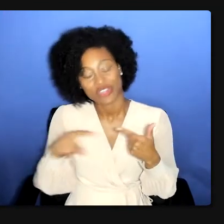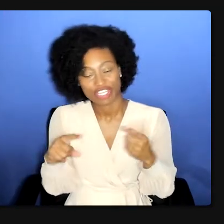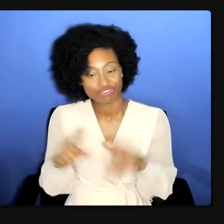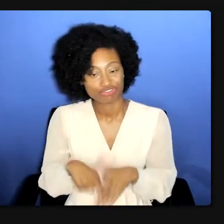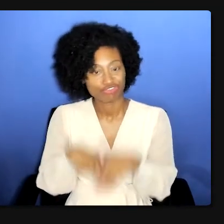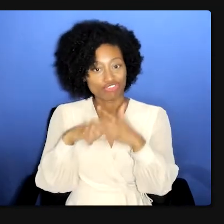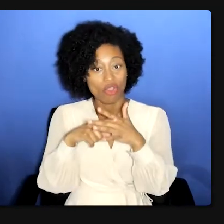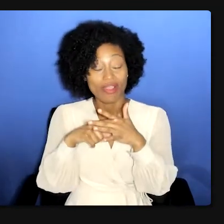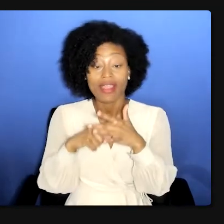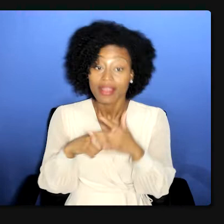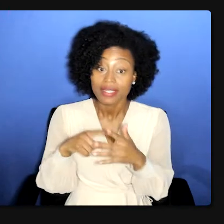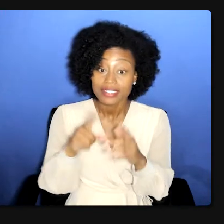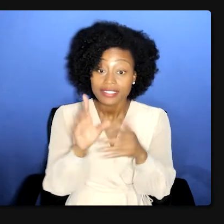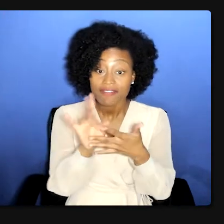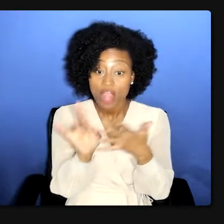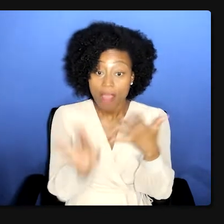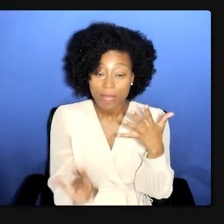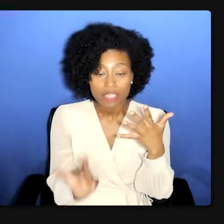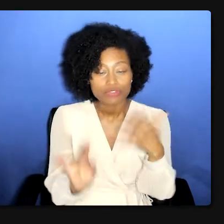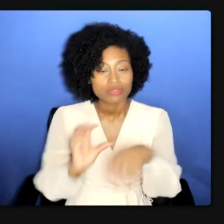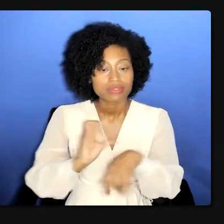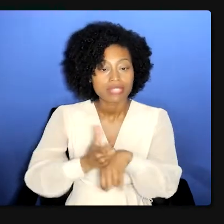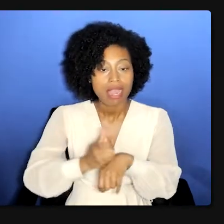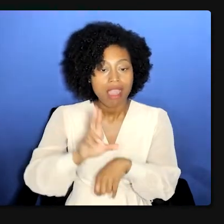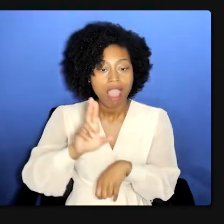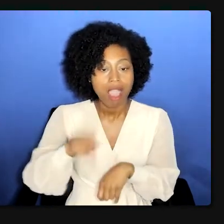Here, you can see the different options of how to set up your experiment.